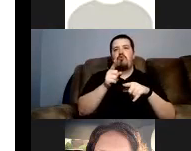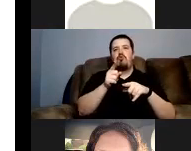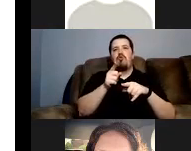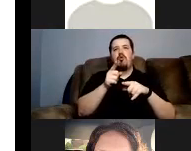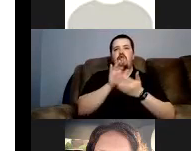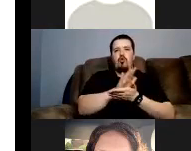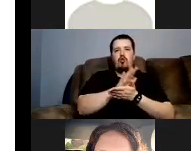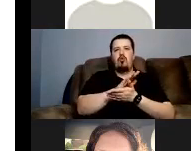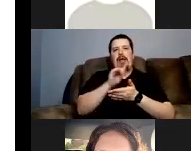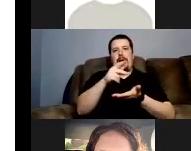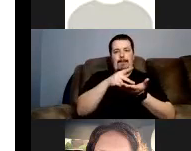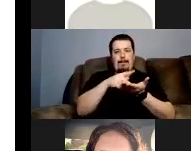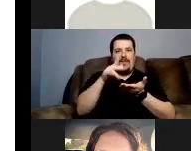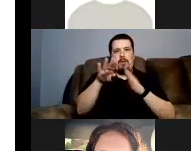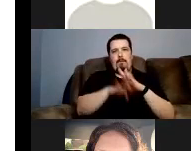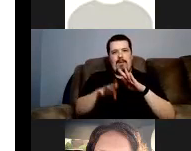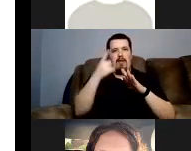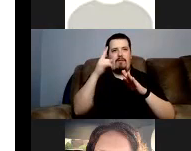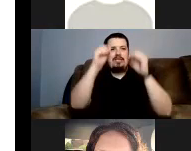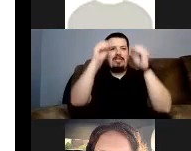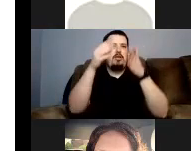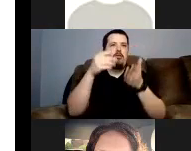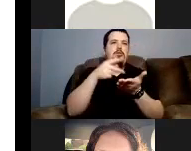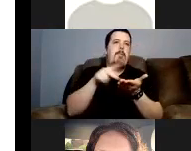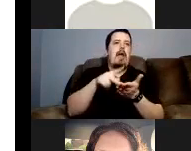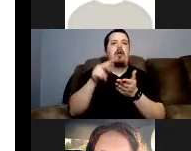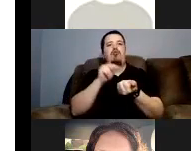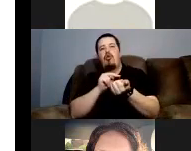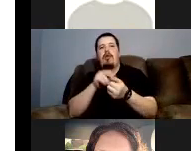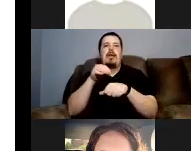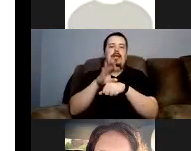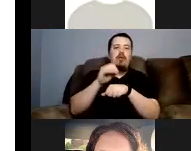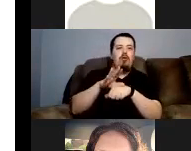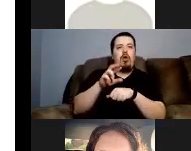able to pay for their basics like teacher salaries, nurses, counselors, RTI2 interventionists,